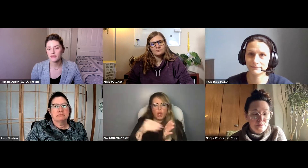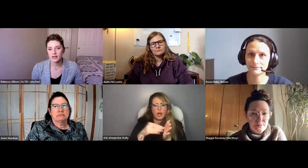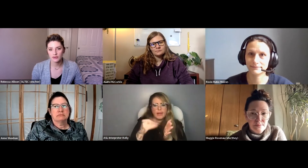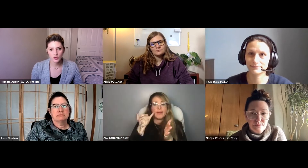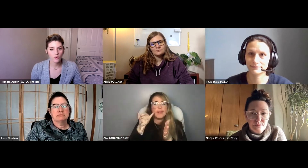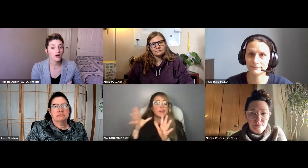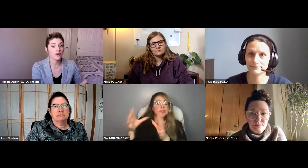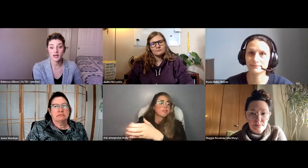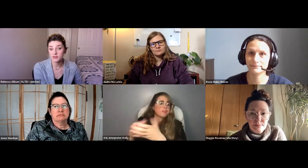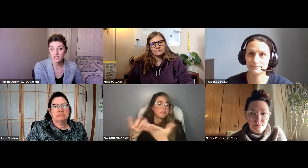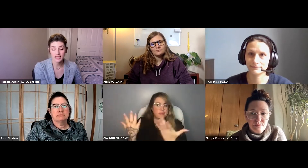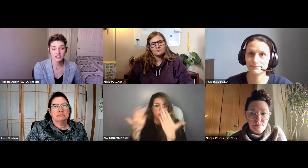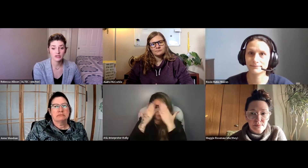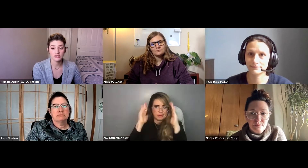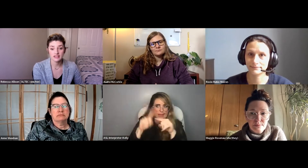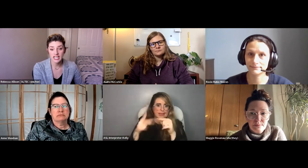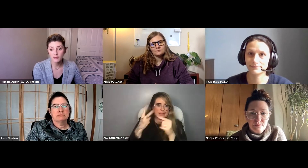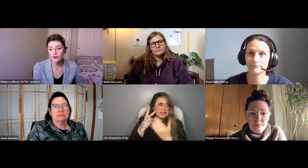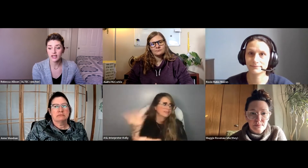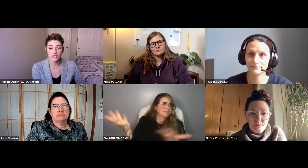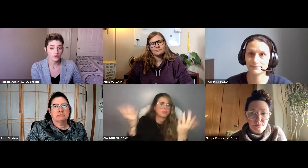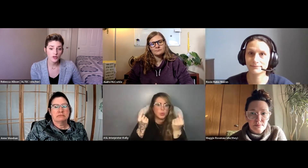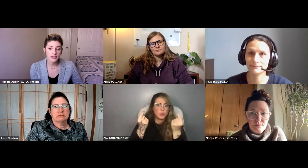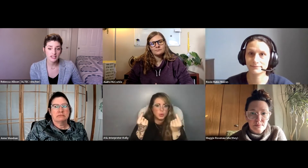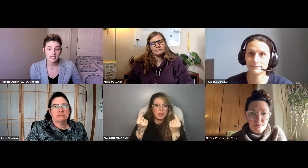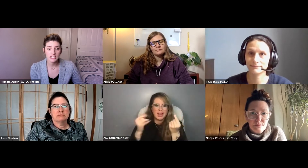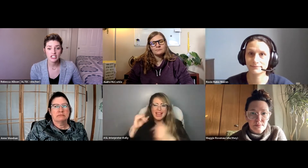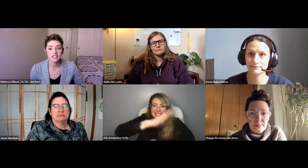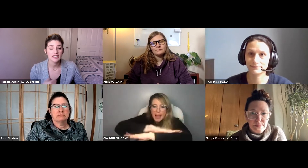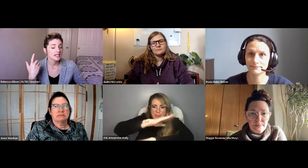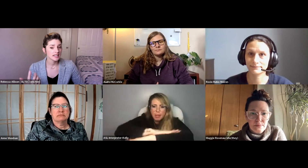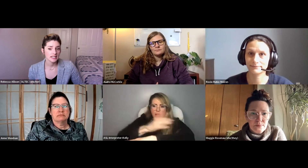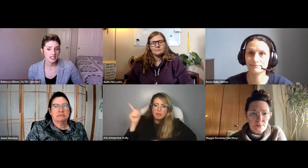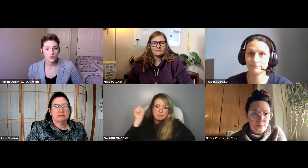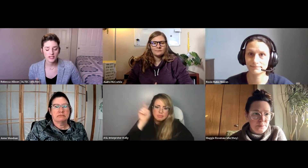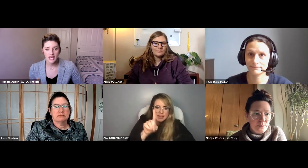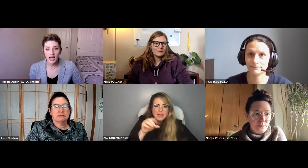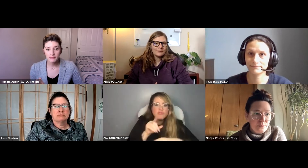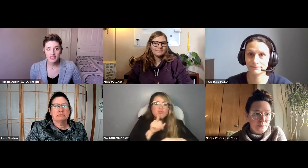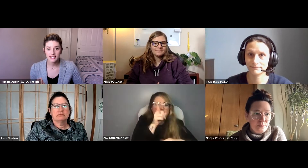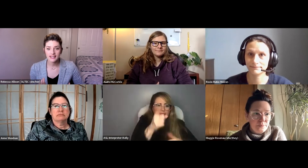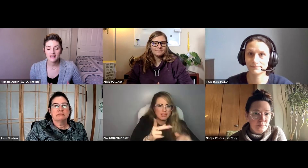be able to walk right up to that student's table, that group discussion, hear what's happening,